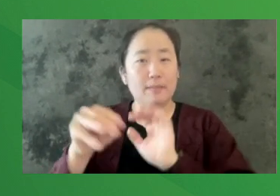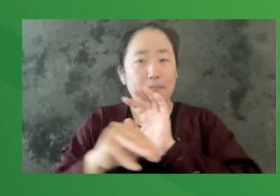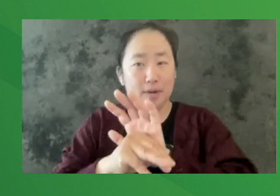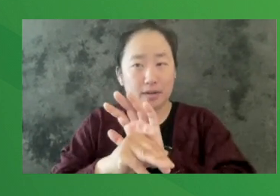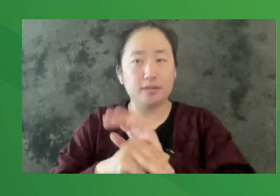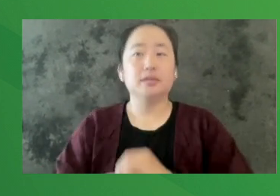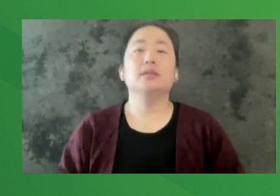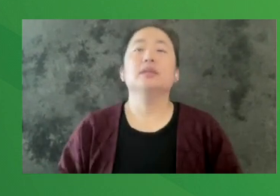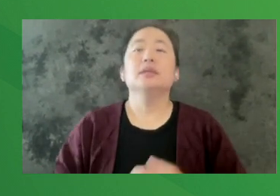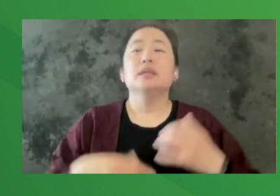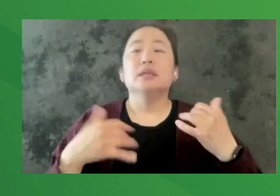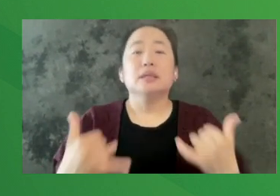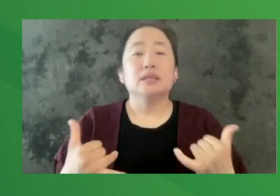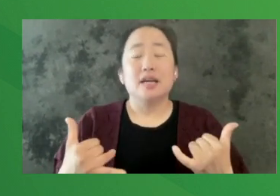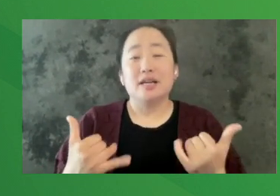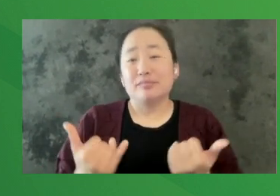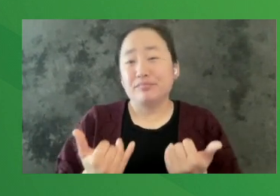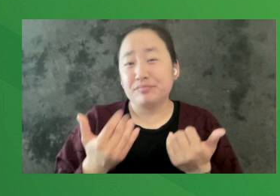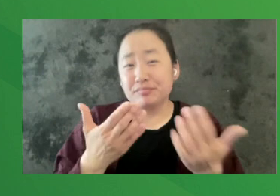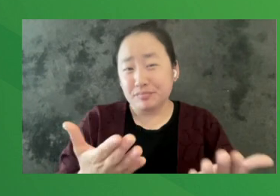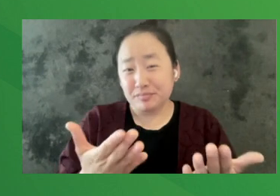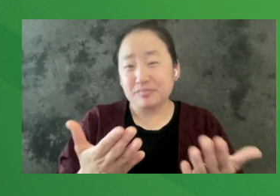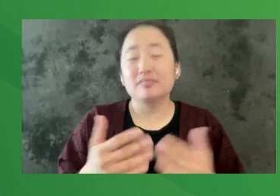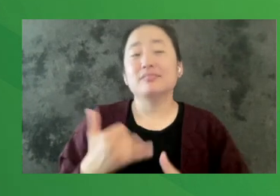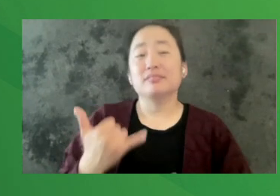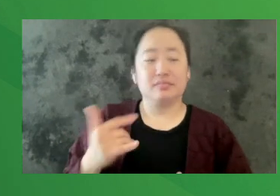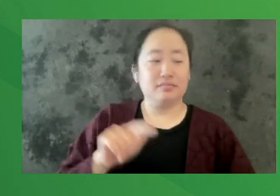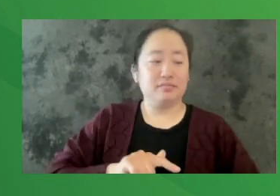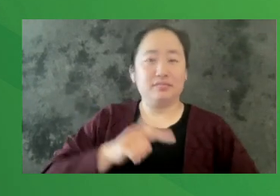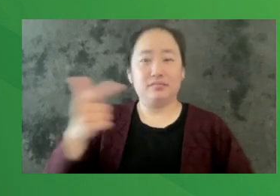I just offer this as a beginning and now I will turn it over to my colleague Judy Braus, the